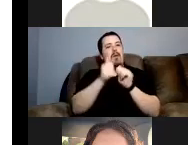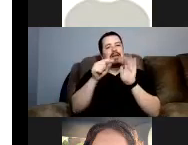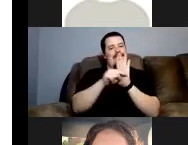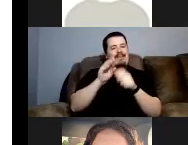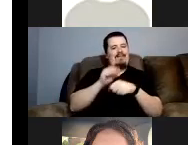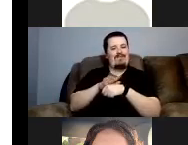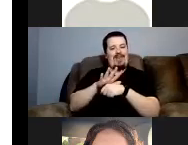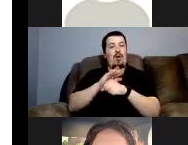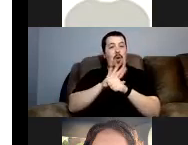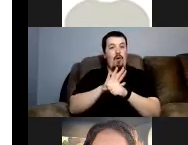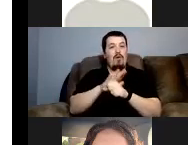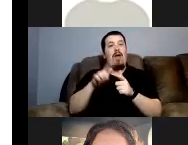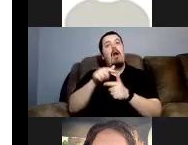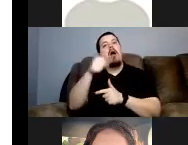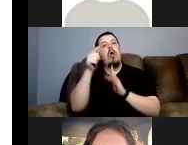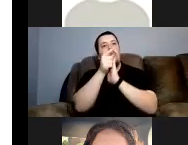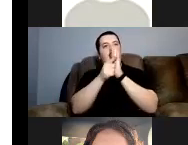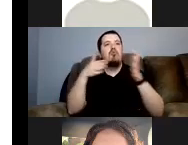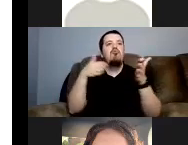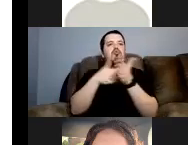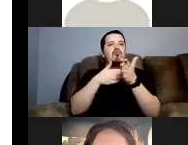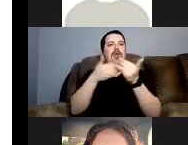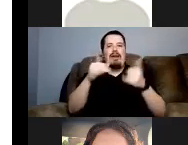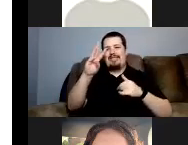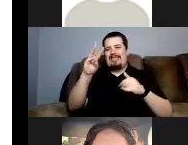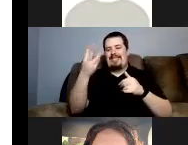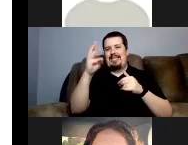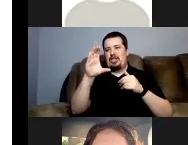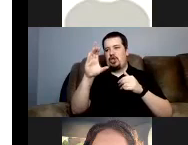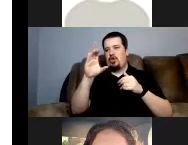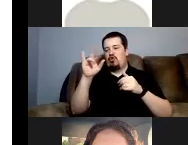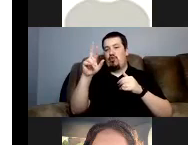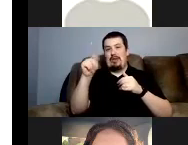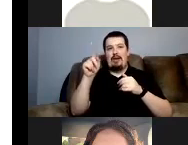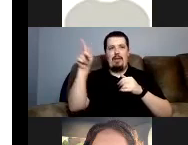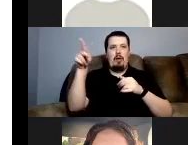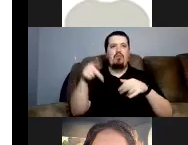also a pending lawsuit in the sixth circuit right now that is currently allowing states uh districts